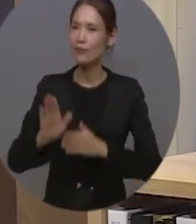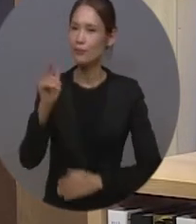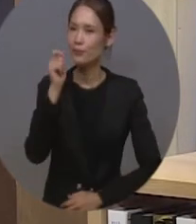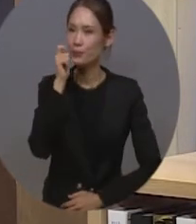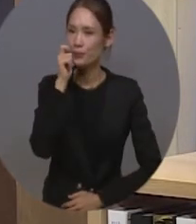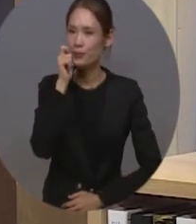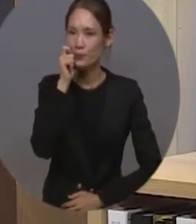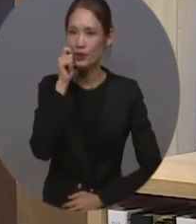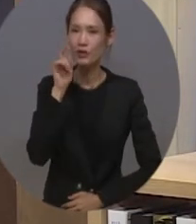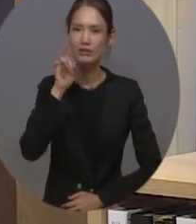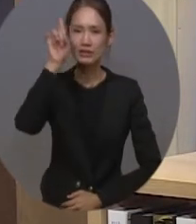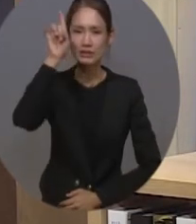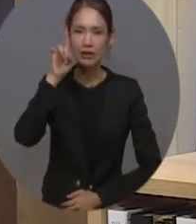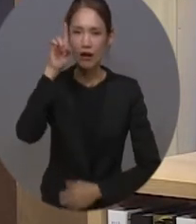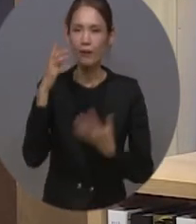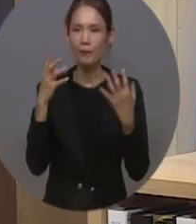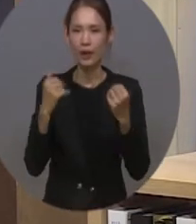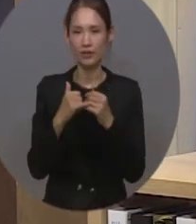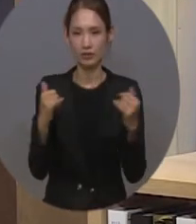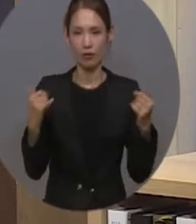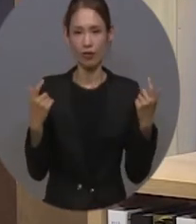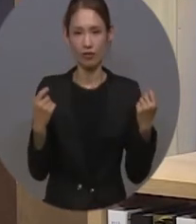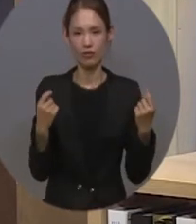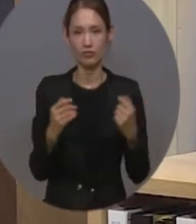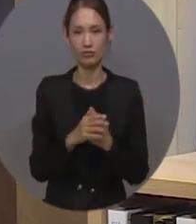about not sleeping deeply these days. What do you think?